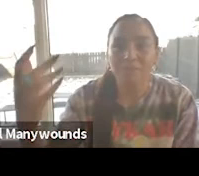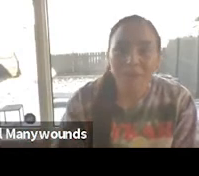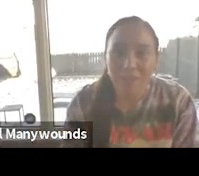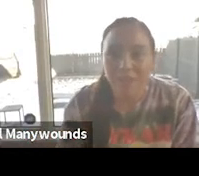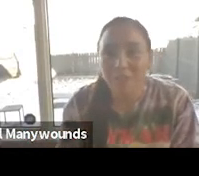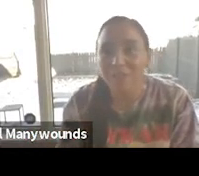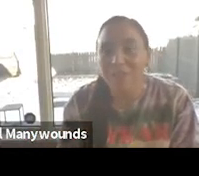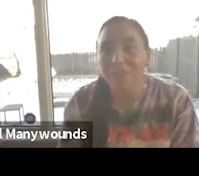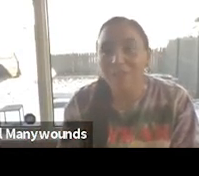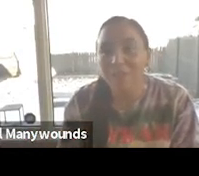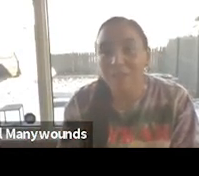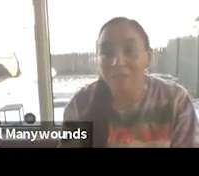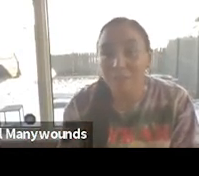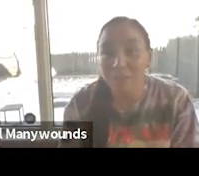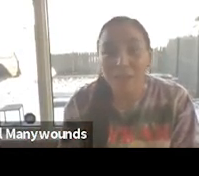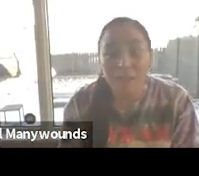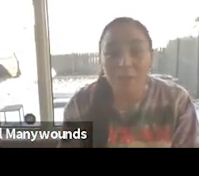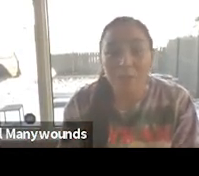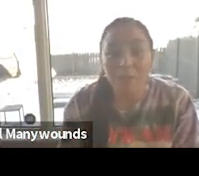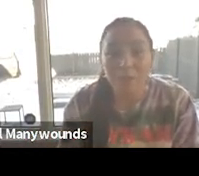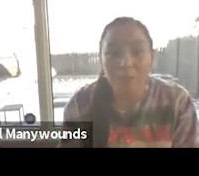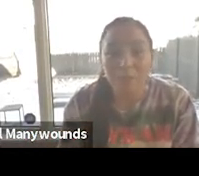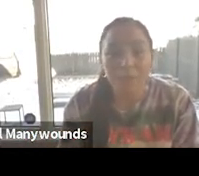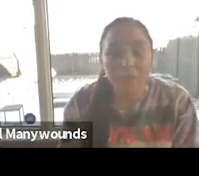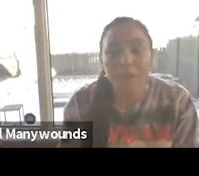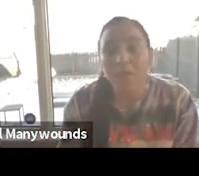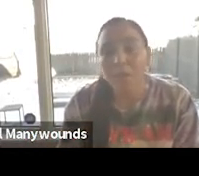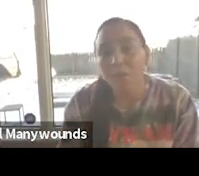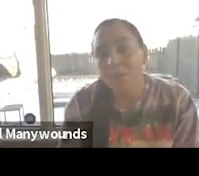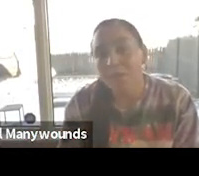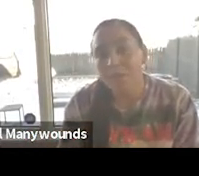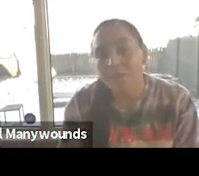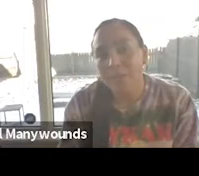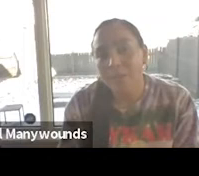everything is sort of in a circle. I think from you know, so you can see in the center,